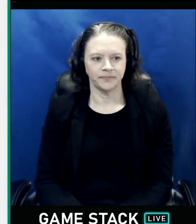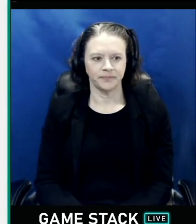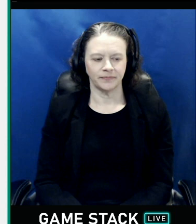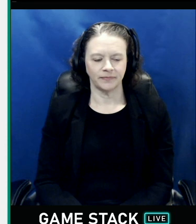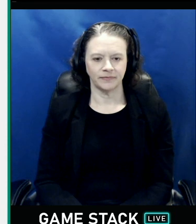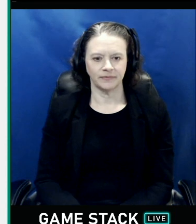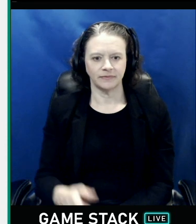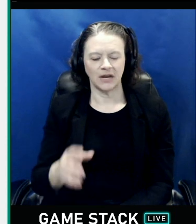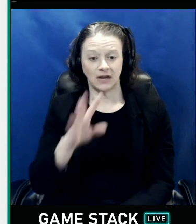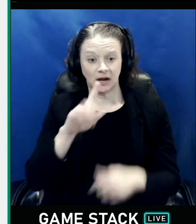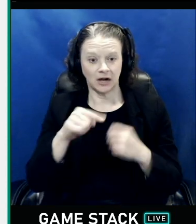Speaking of Microarchitecture.